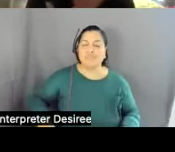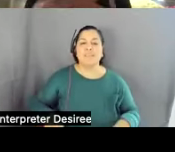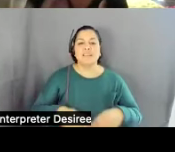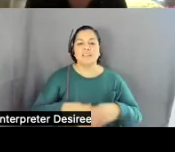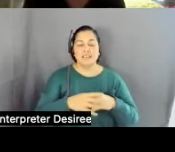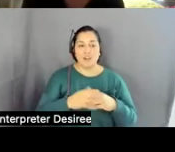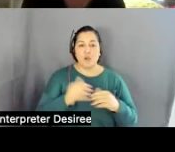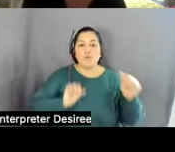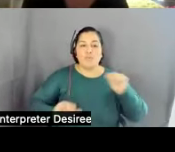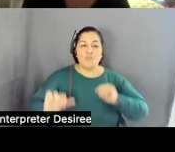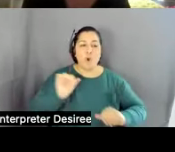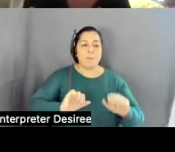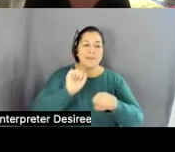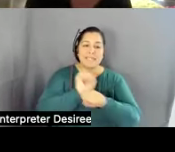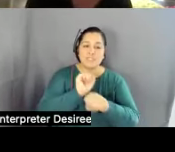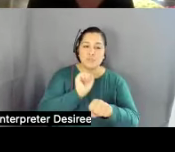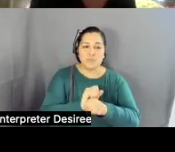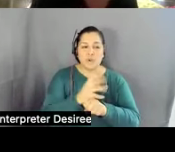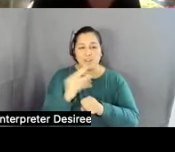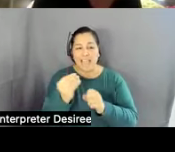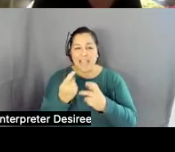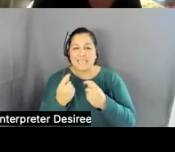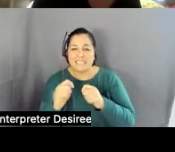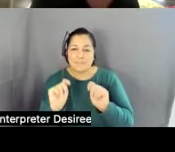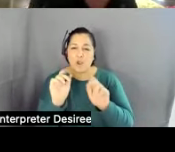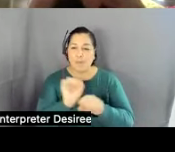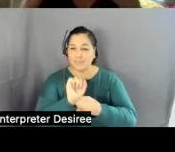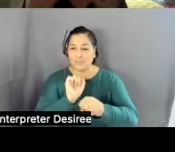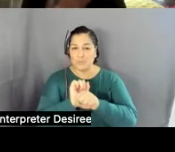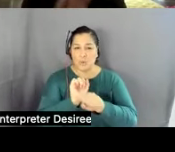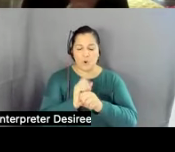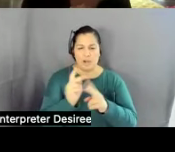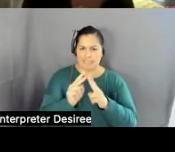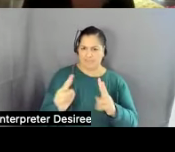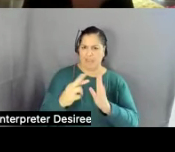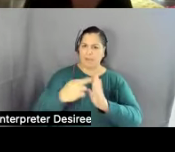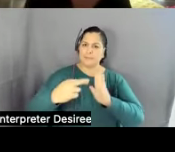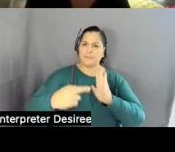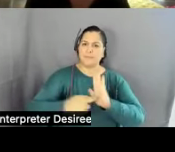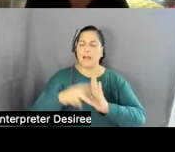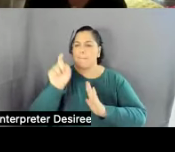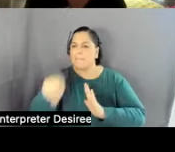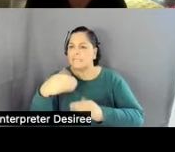And especially experimental work to the corners, right? You have to be on a mailing list. You have to know the artist.